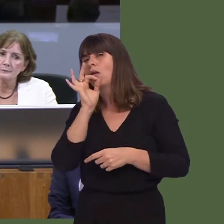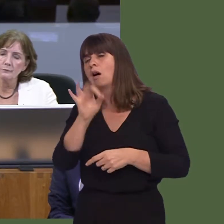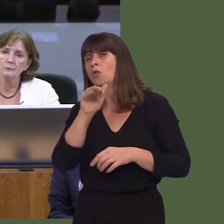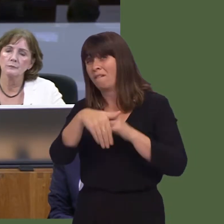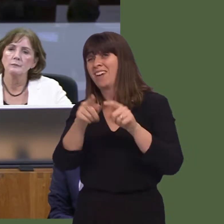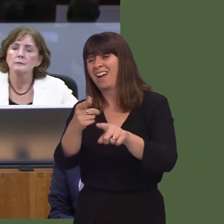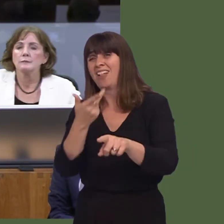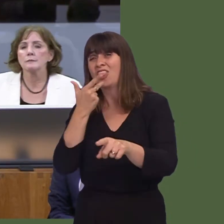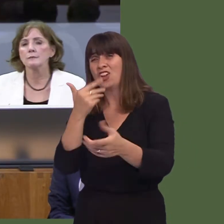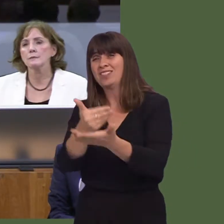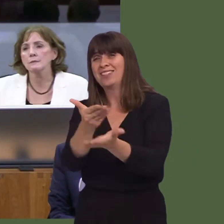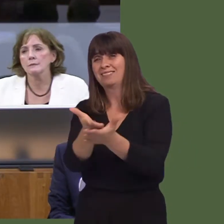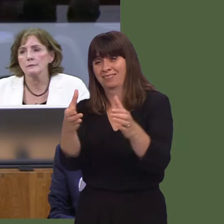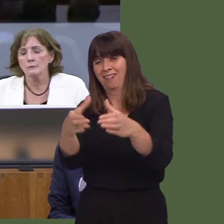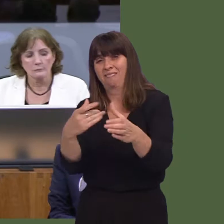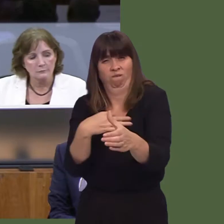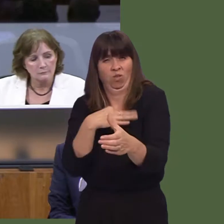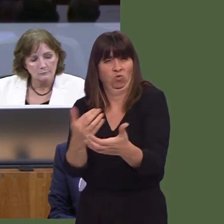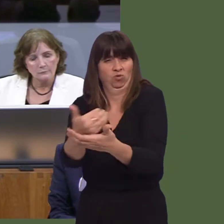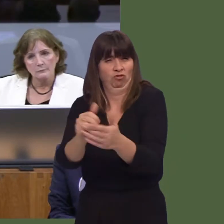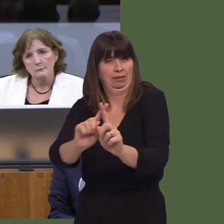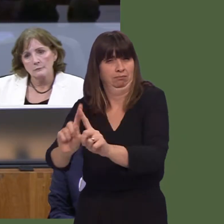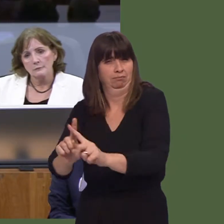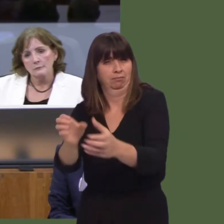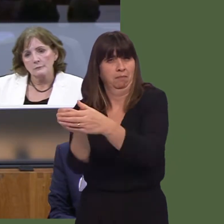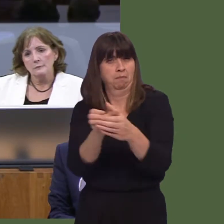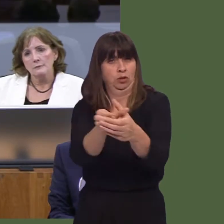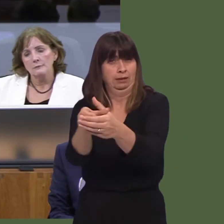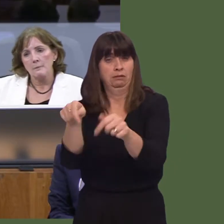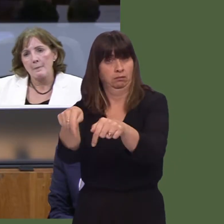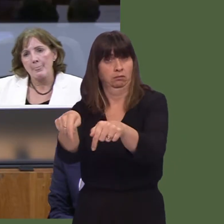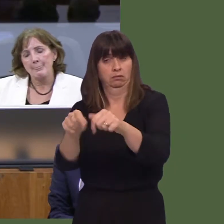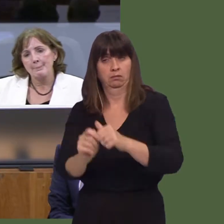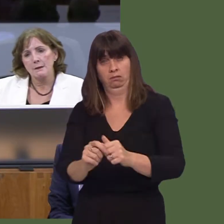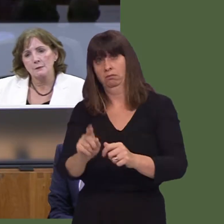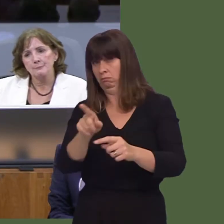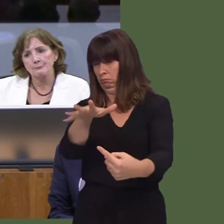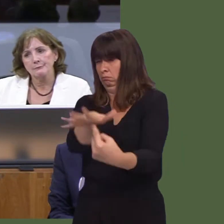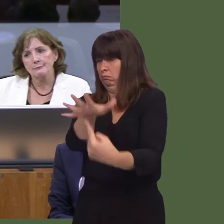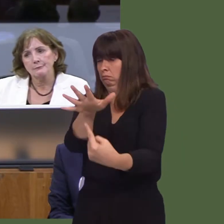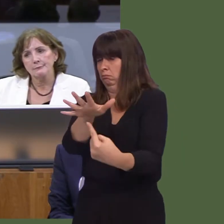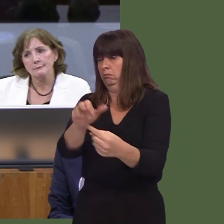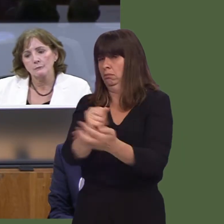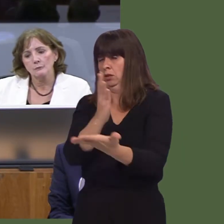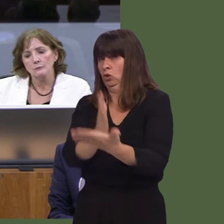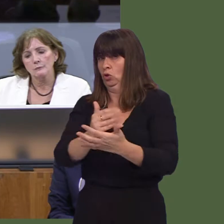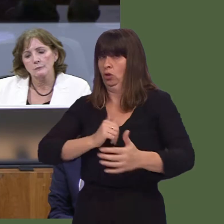It is extremely important in terms of ensuring that a lot of our services get delivered on the ground.